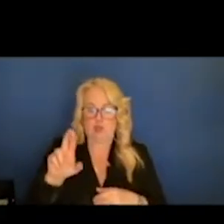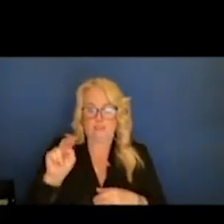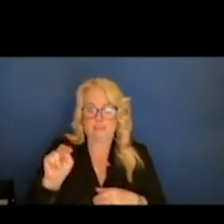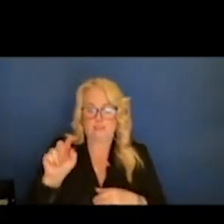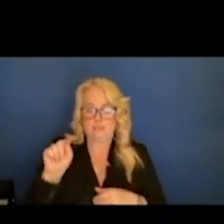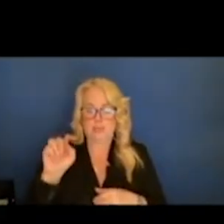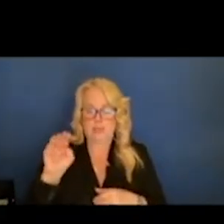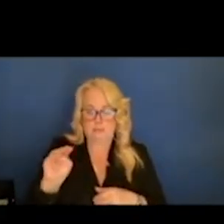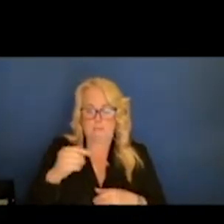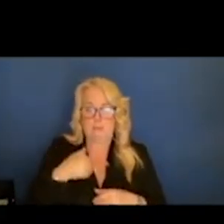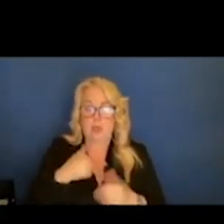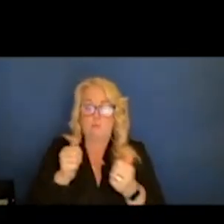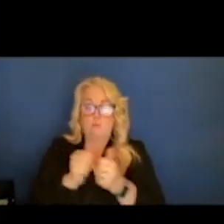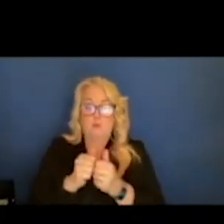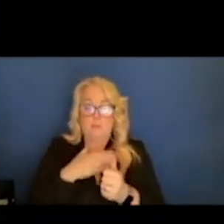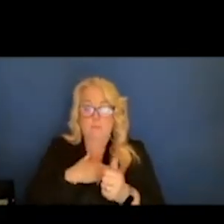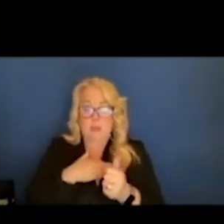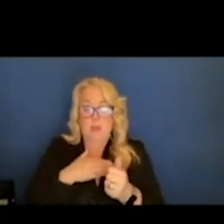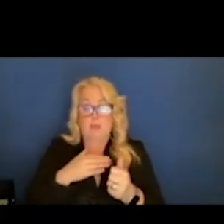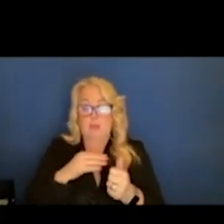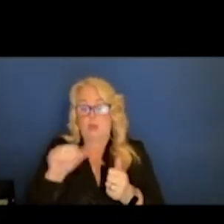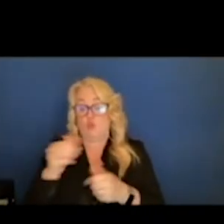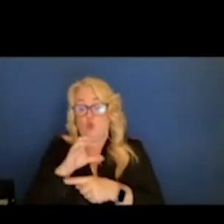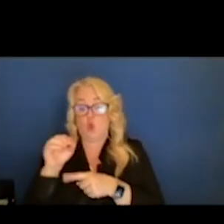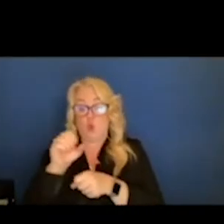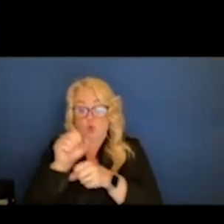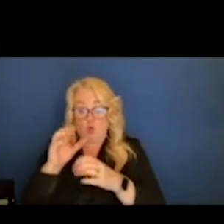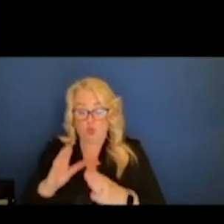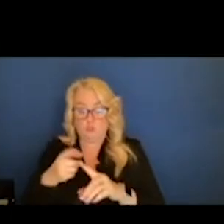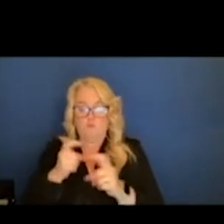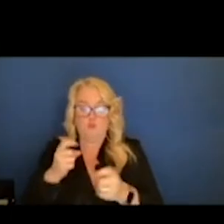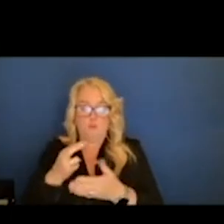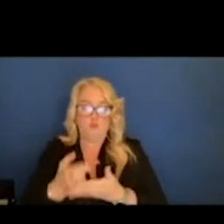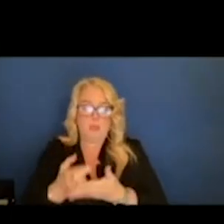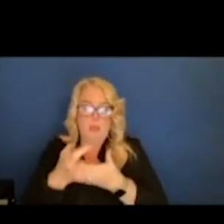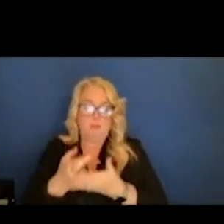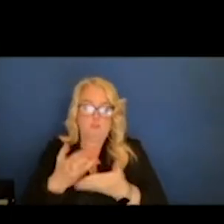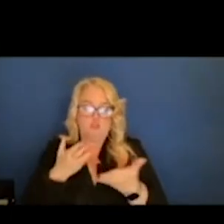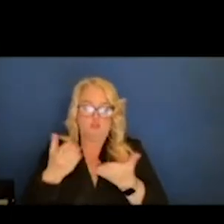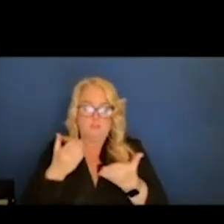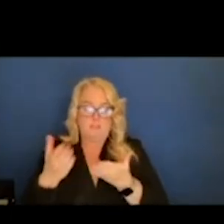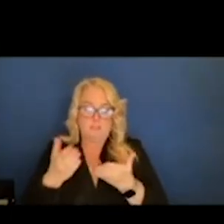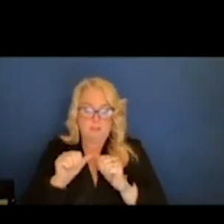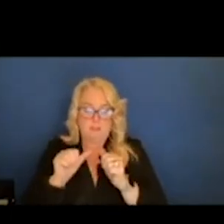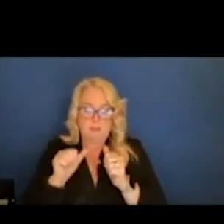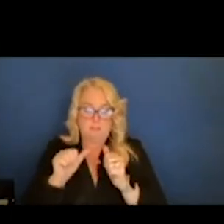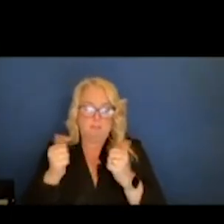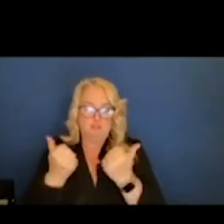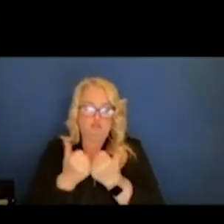the Rehabilitation Services Administration or RSA, and you’ll be hearing from her in just a moment.